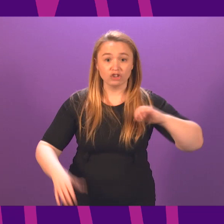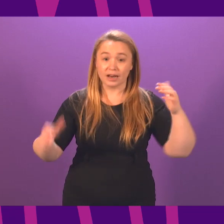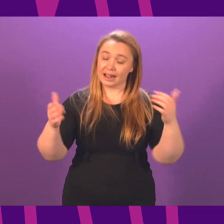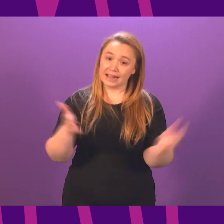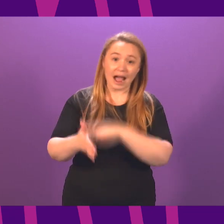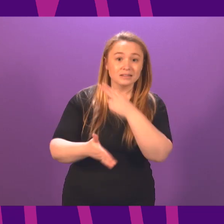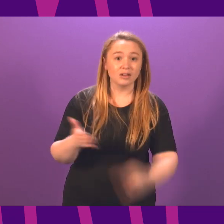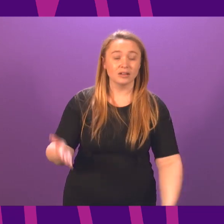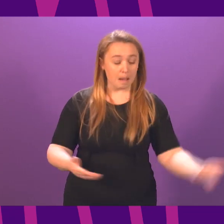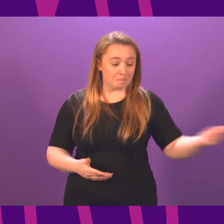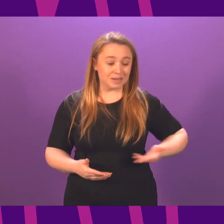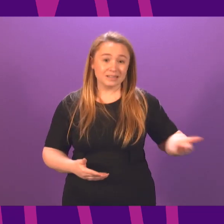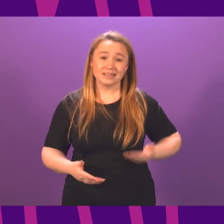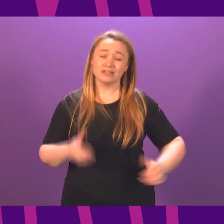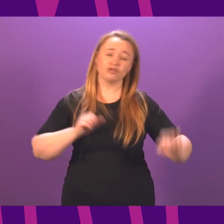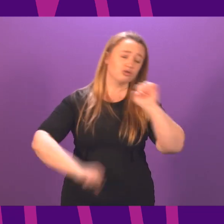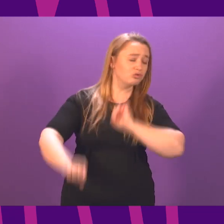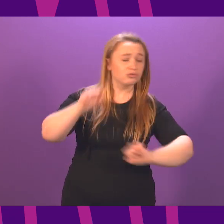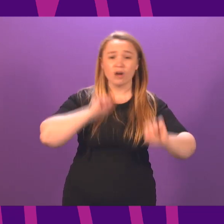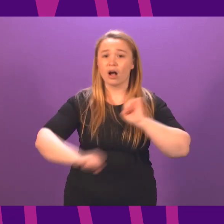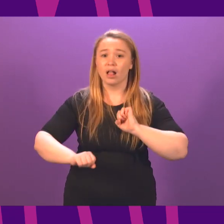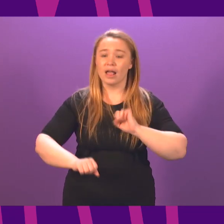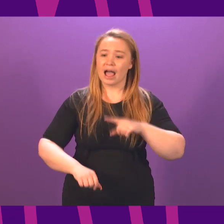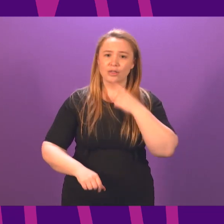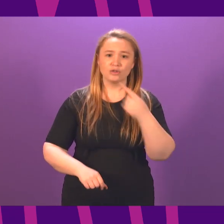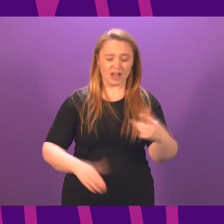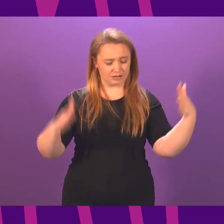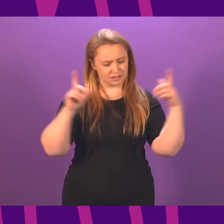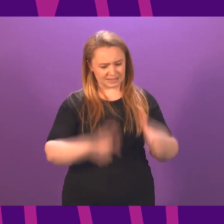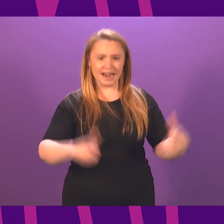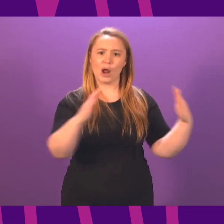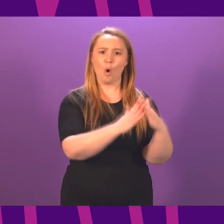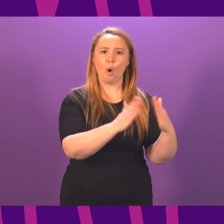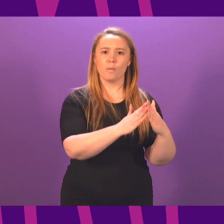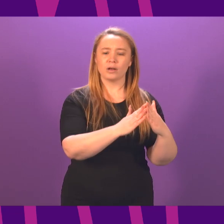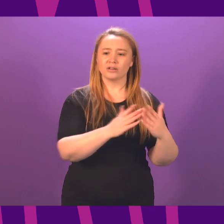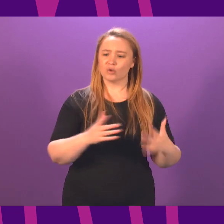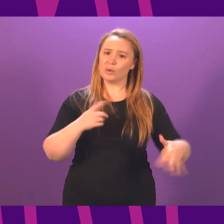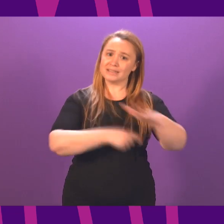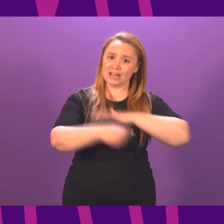their knees and we are being told not to leave our homes. How bad does it have to get before